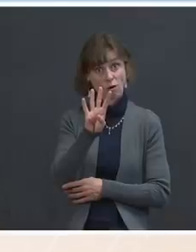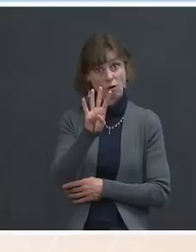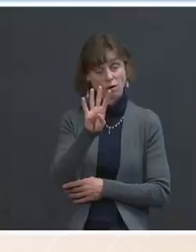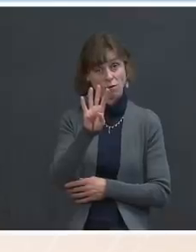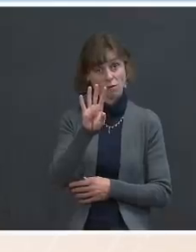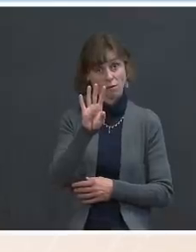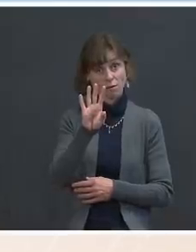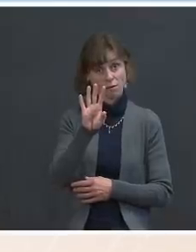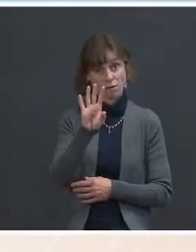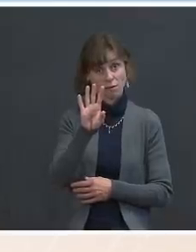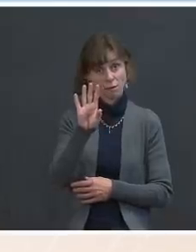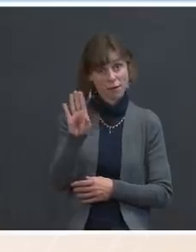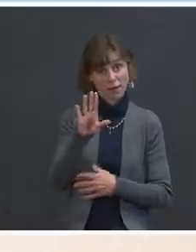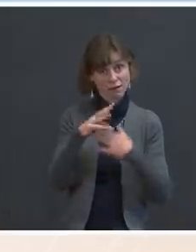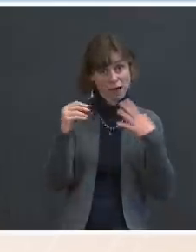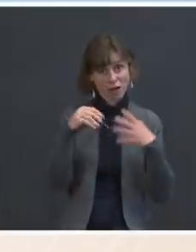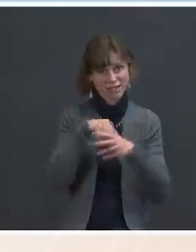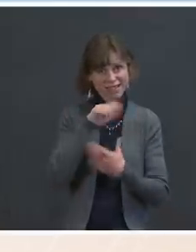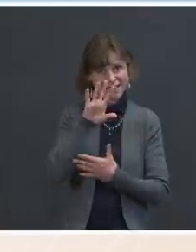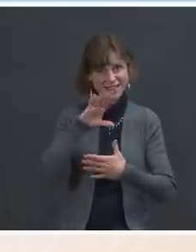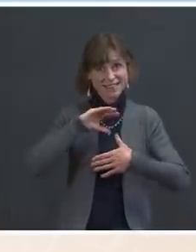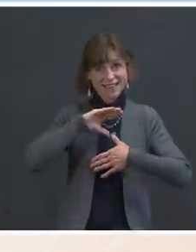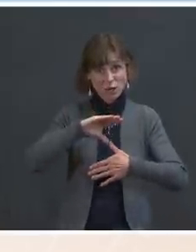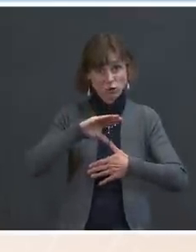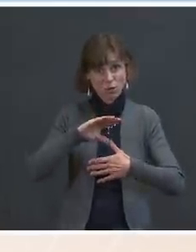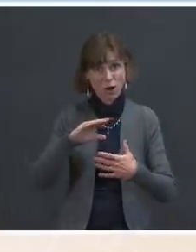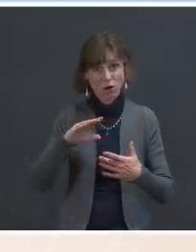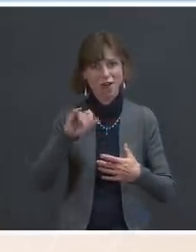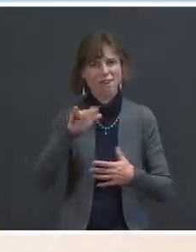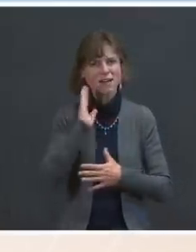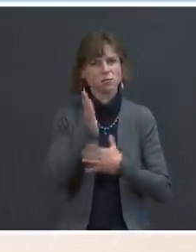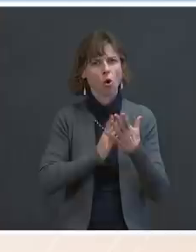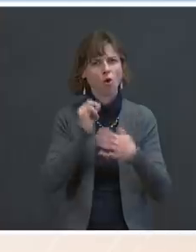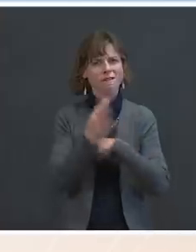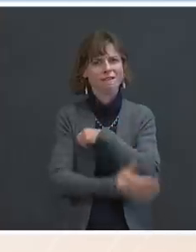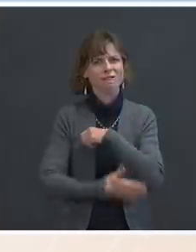Northern Triangle strategy will be part of our foreign assistance request